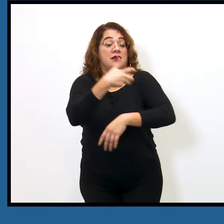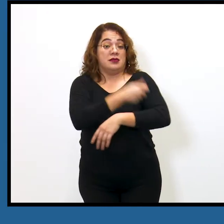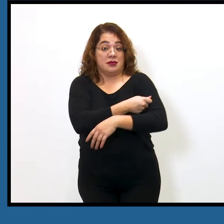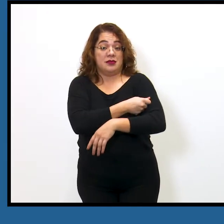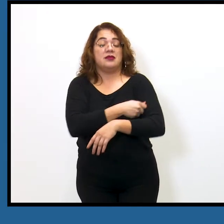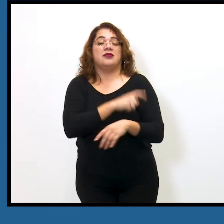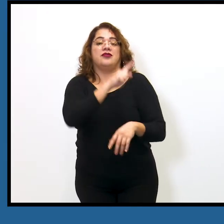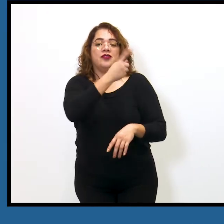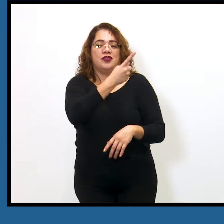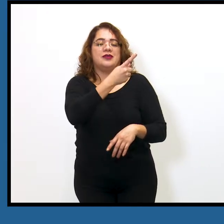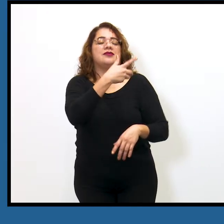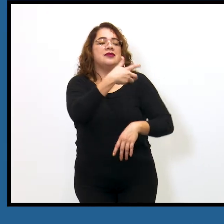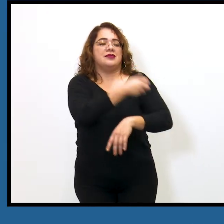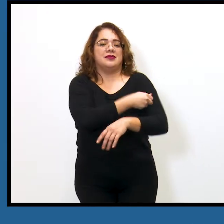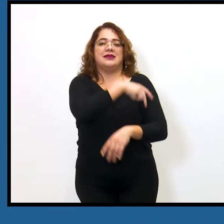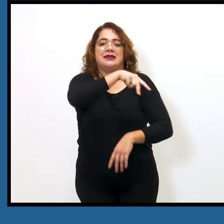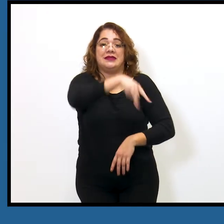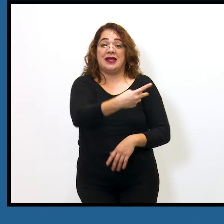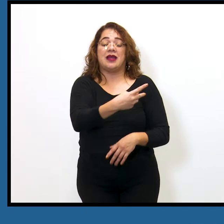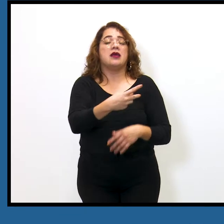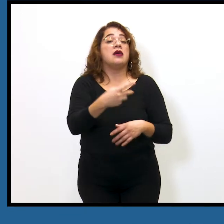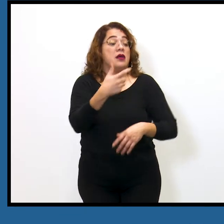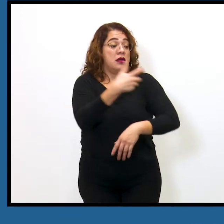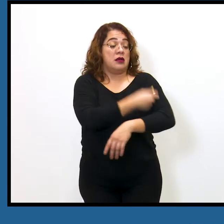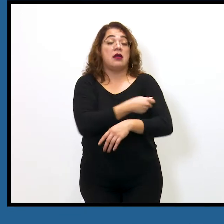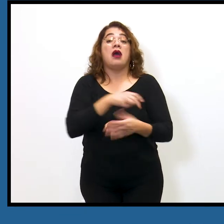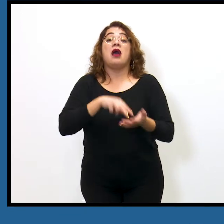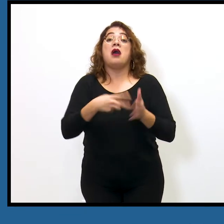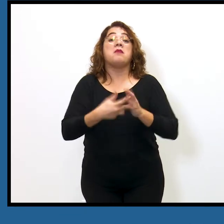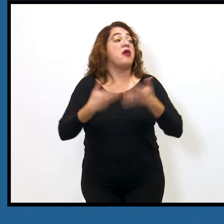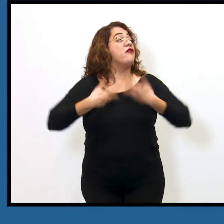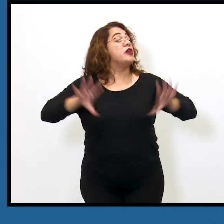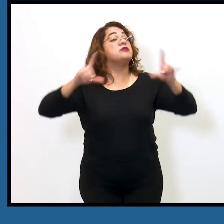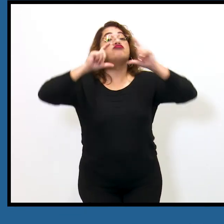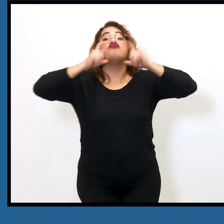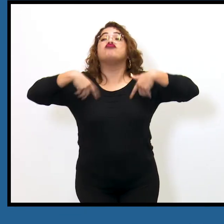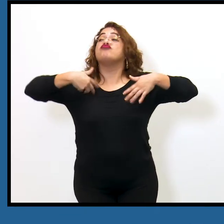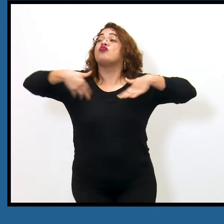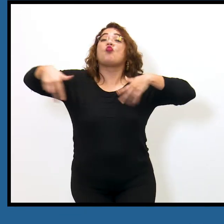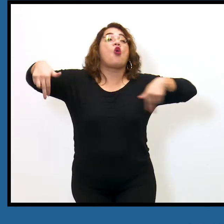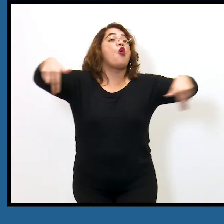that we continue with the precautions that you've heard us discuss over and over again because